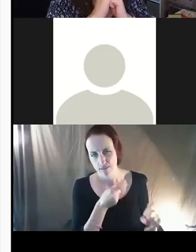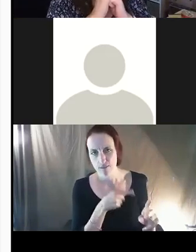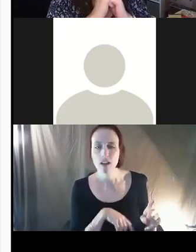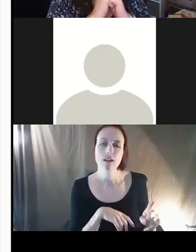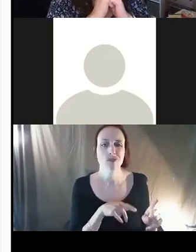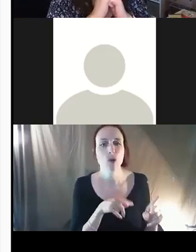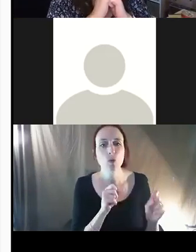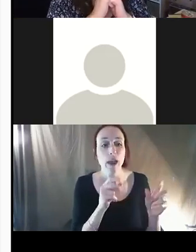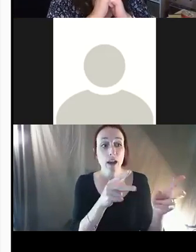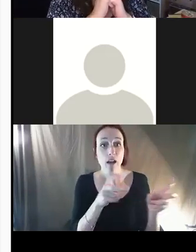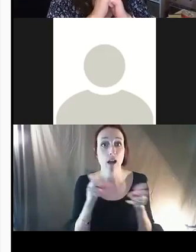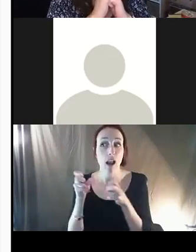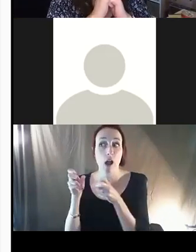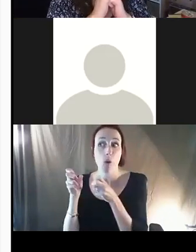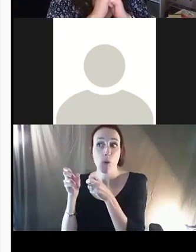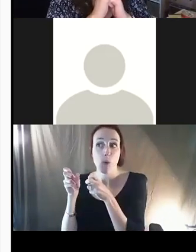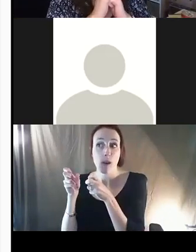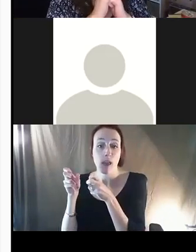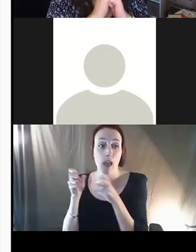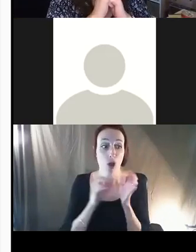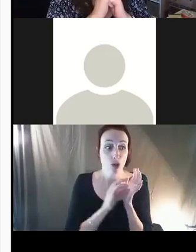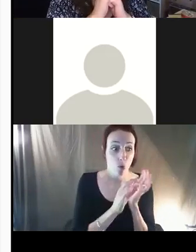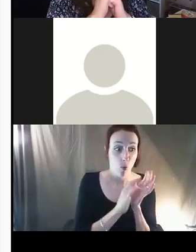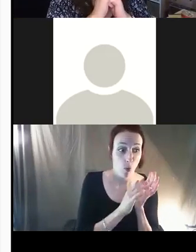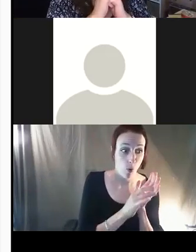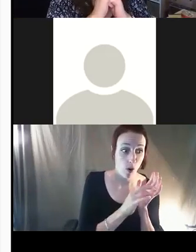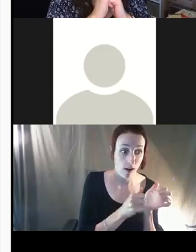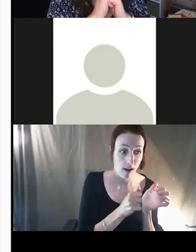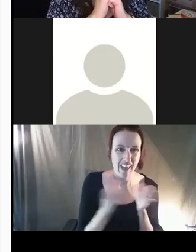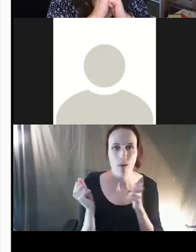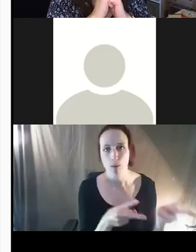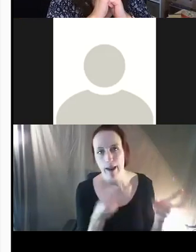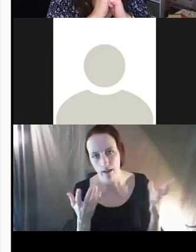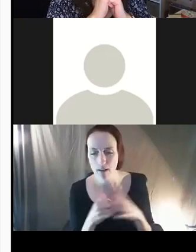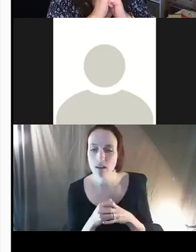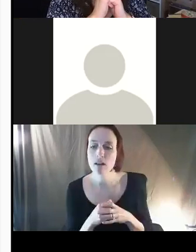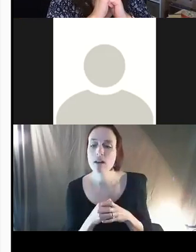Jennie Delisi: For some people who are going to be